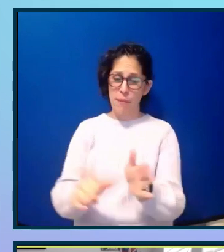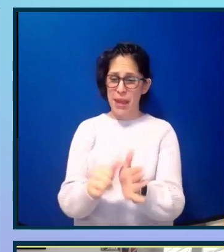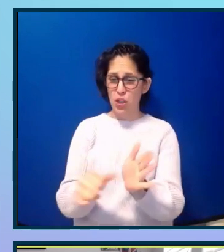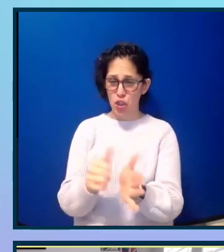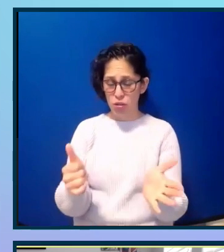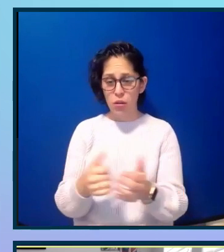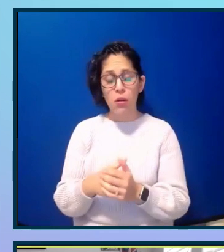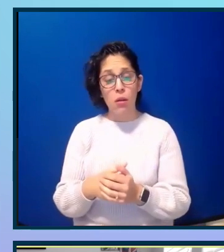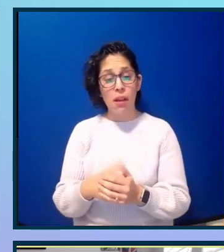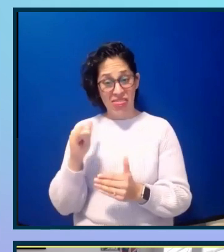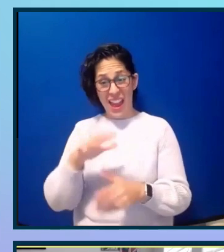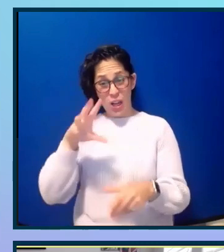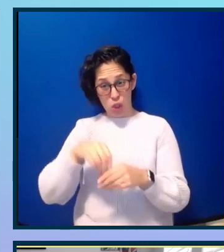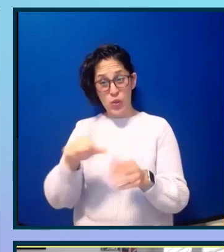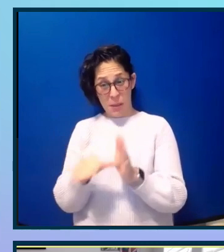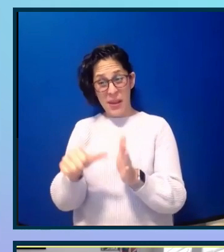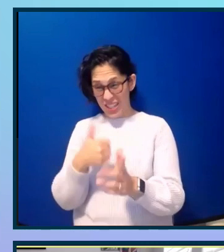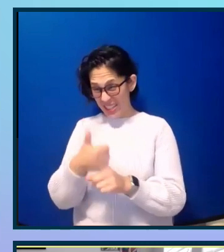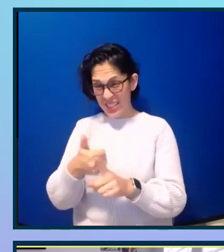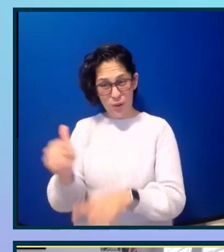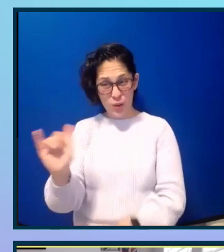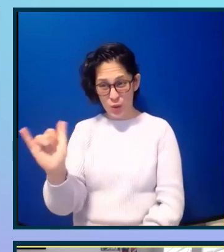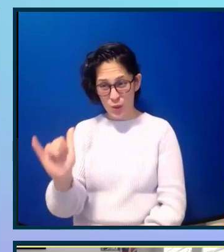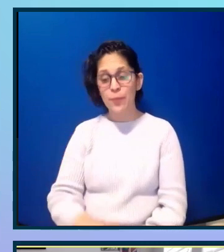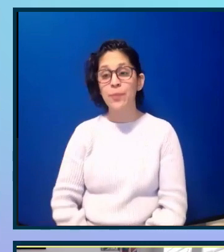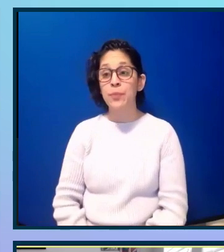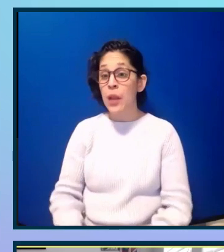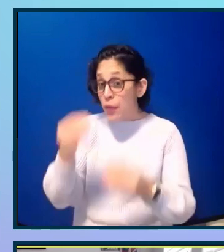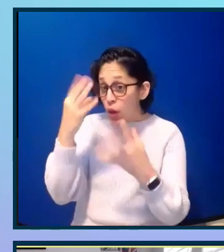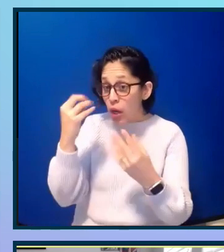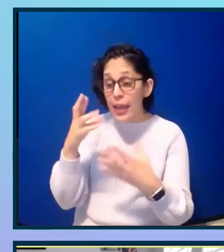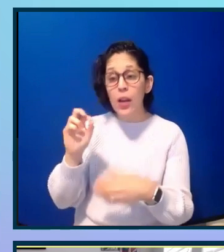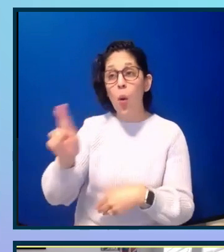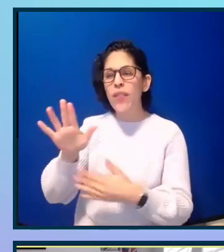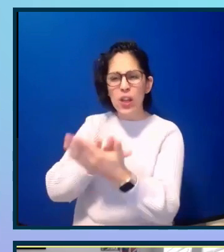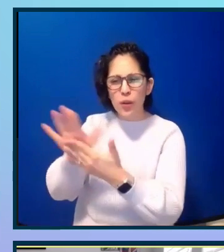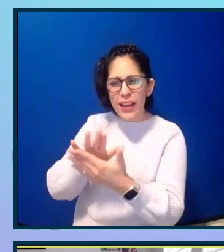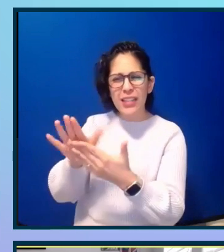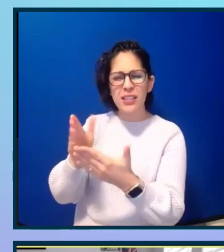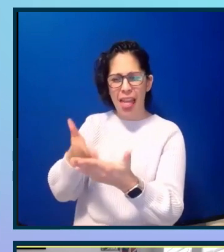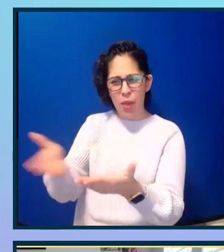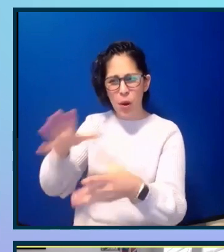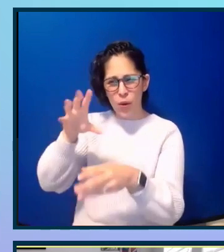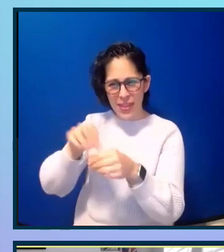and that includes the page itself or the content or the interface element within the page. And you might be thinking,